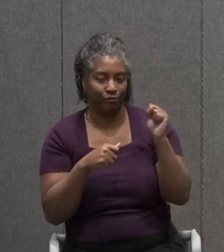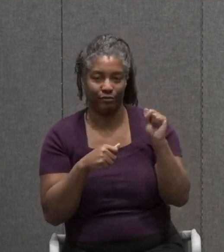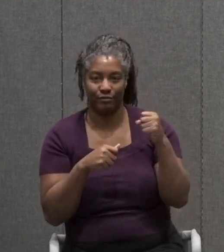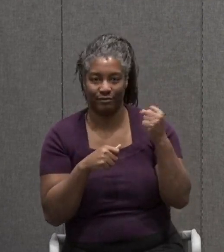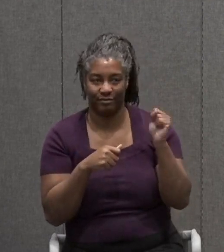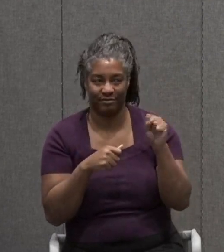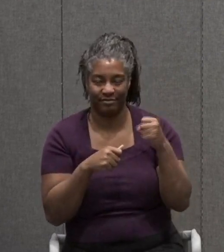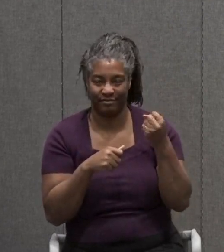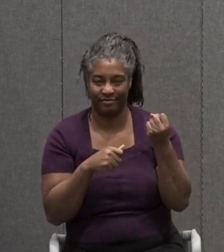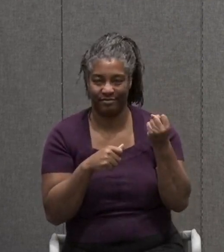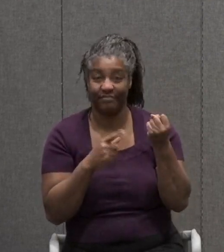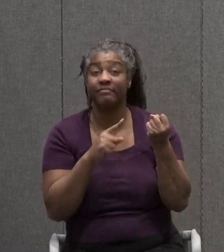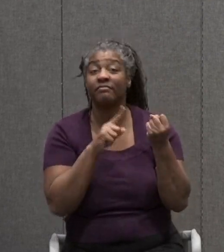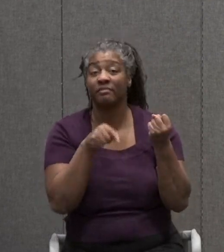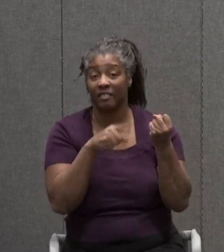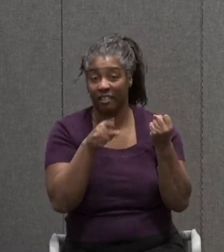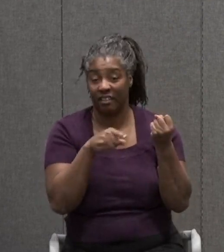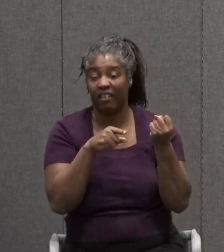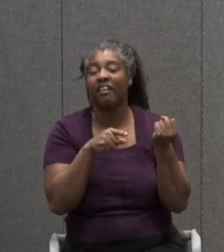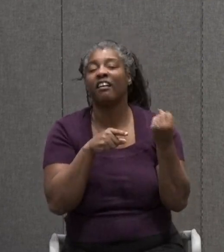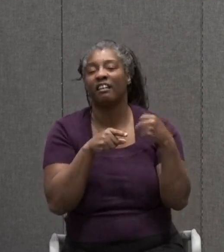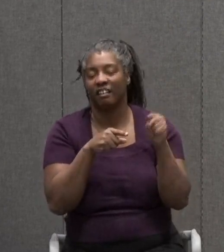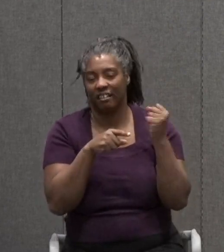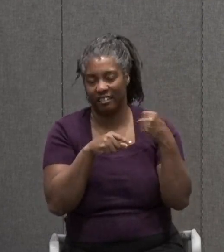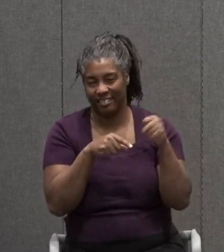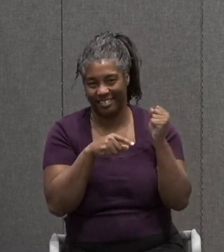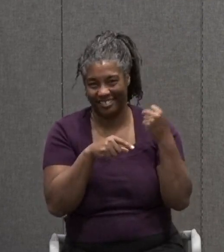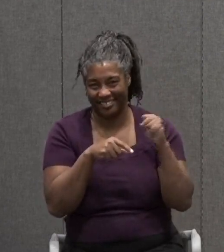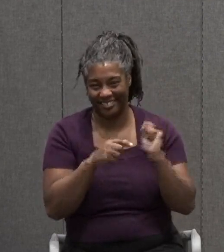it the other direction too, just for balance. Here's our next one.